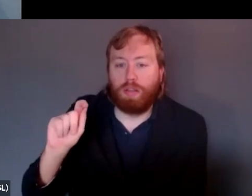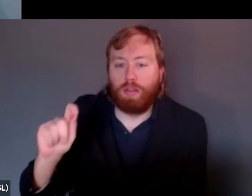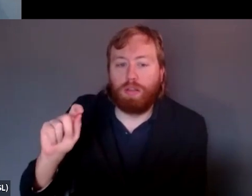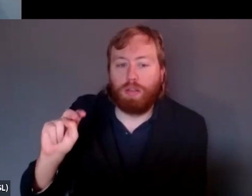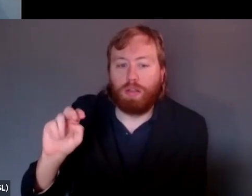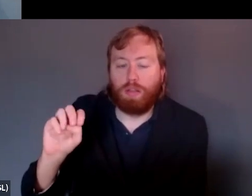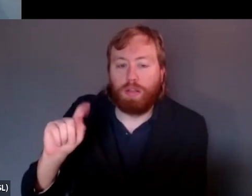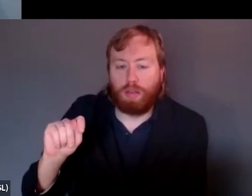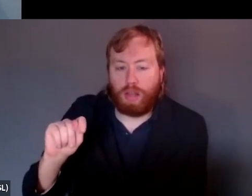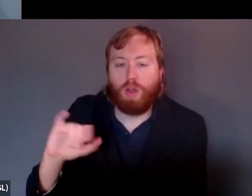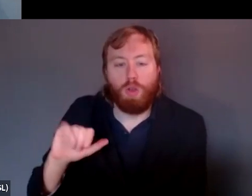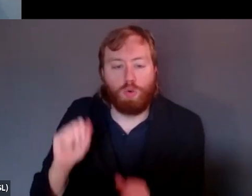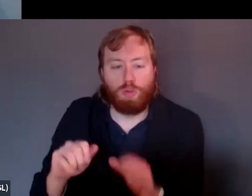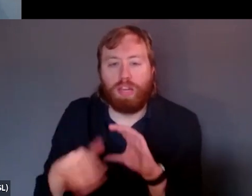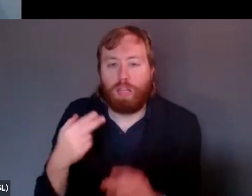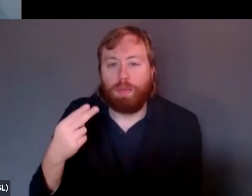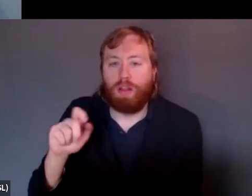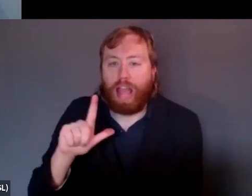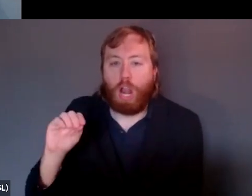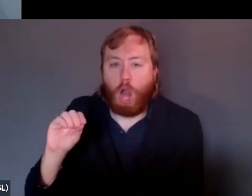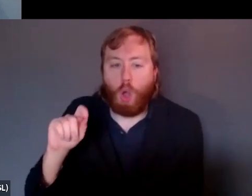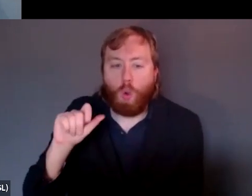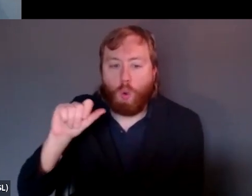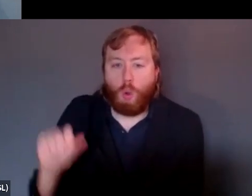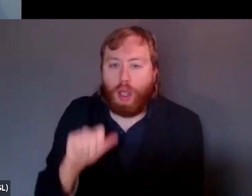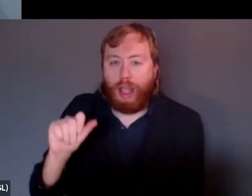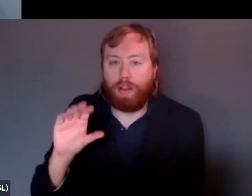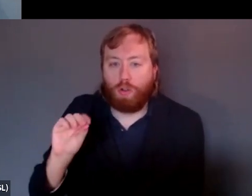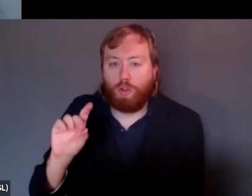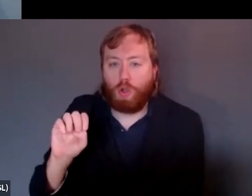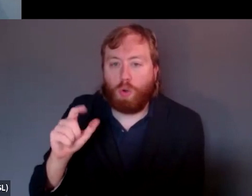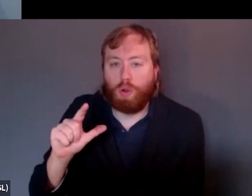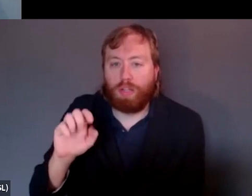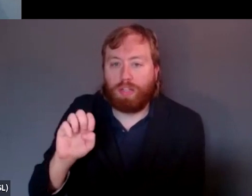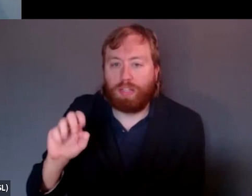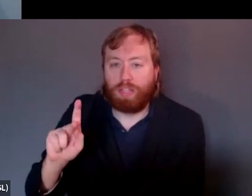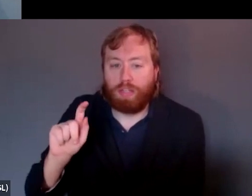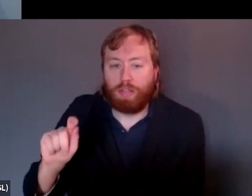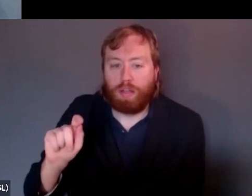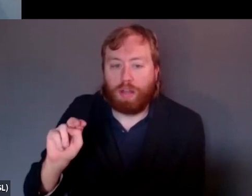We also have a LinkedIn page as well. Any of those would be great ways to reach out to us.